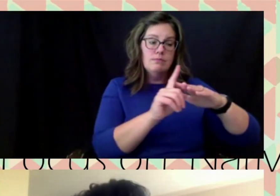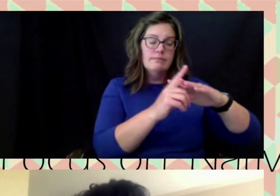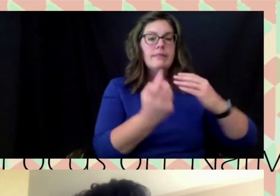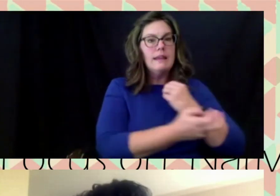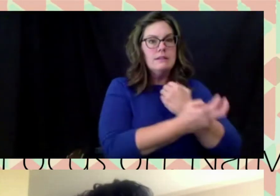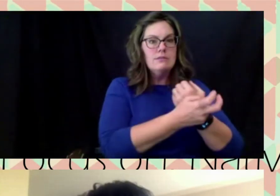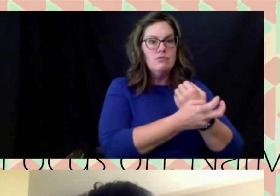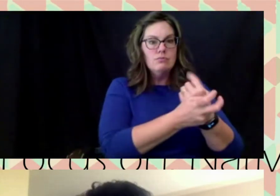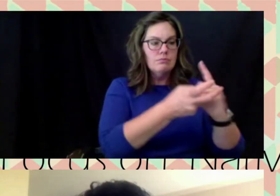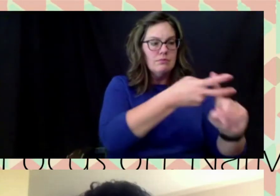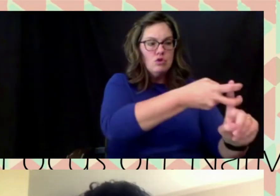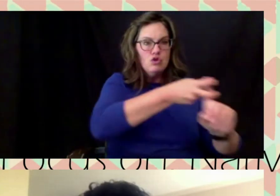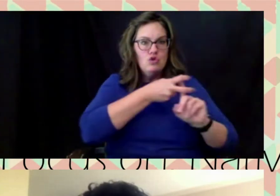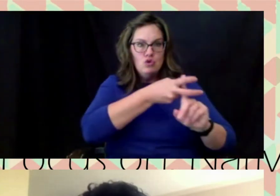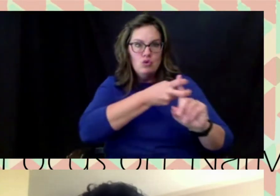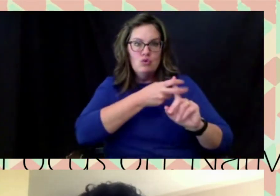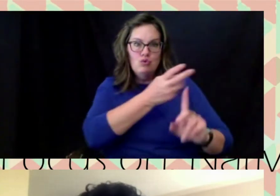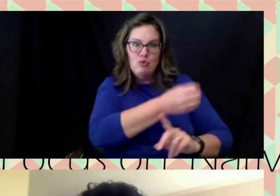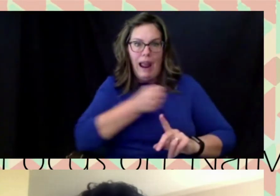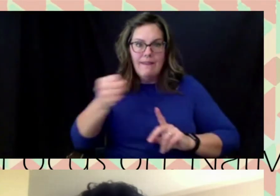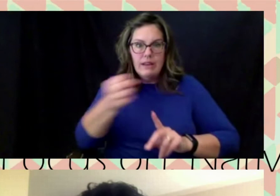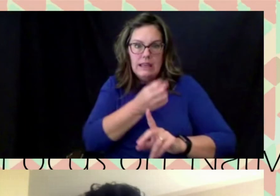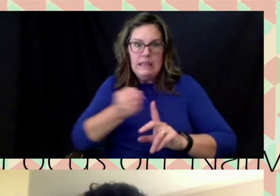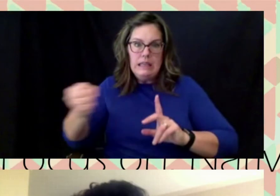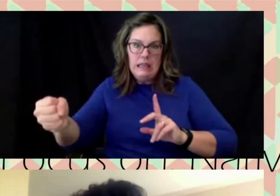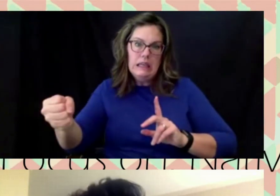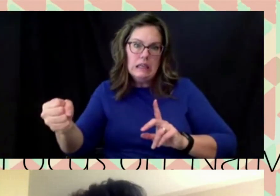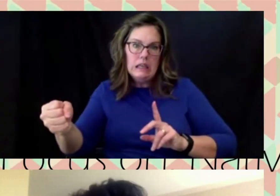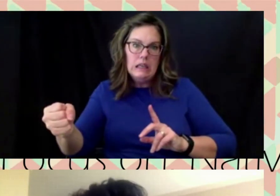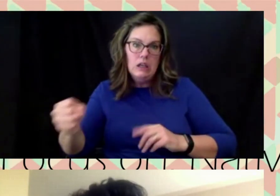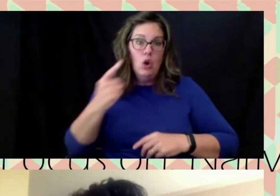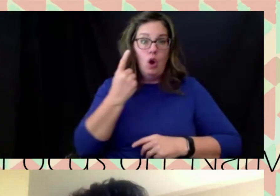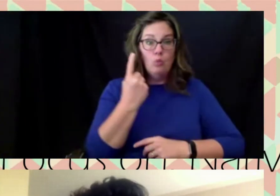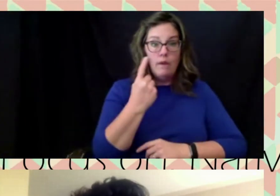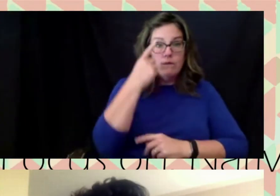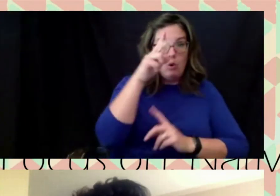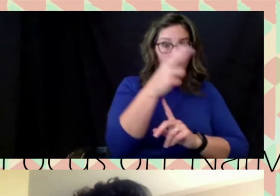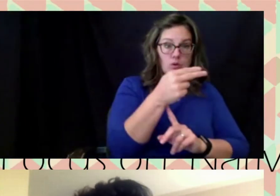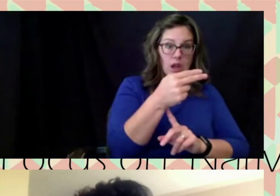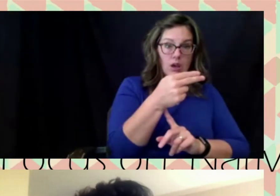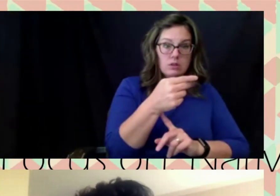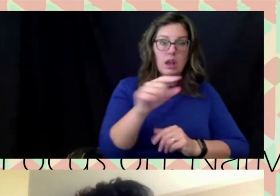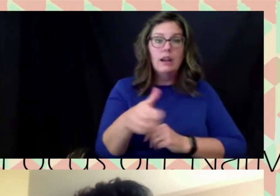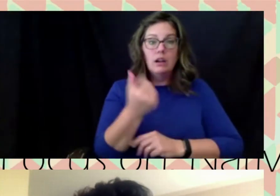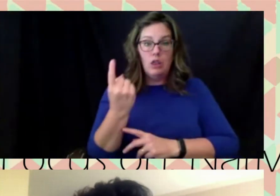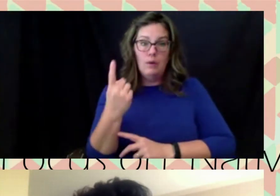one for hotels and one for schools we also had a resolution urging congress to pass savannah's act